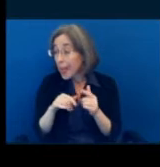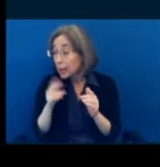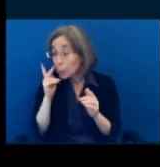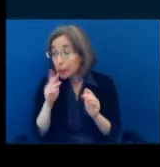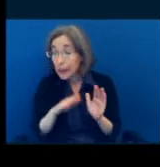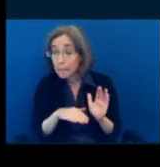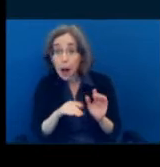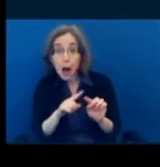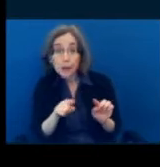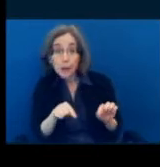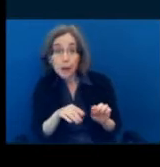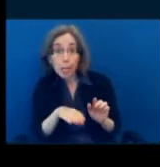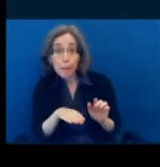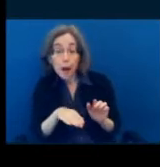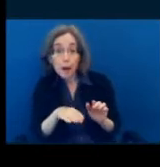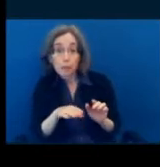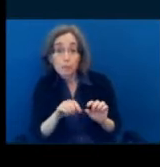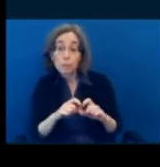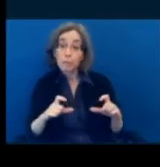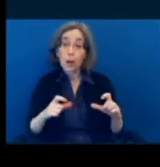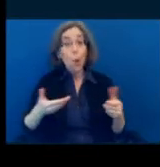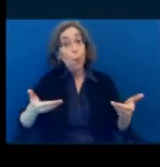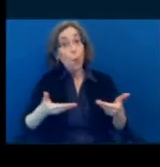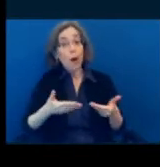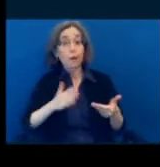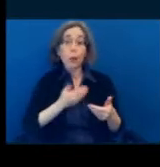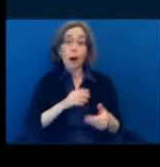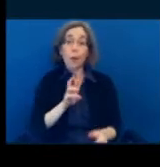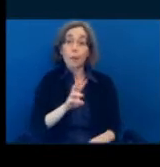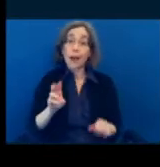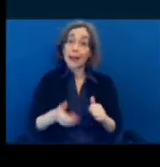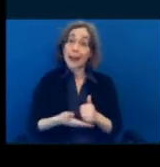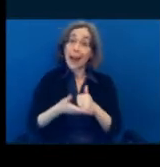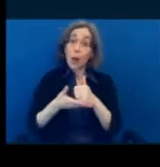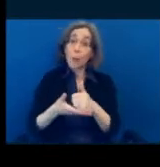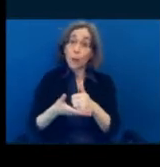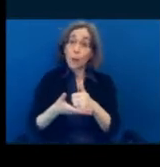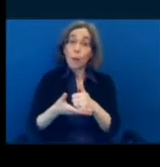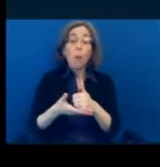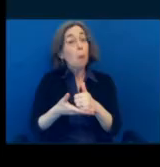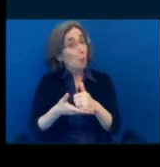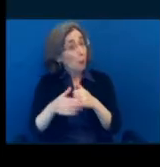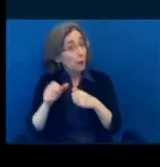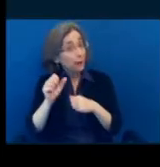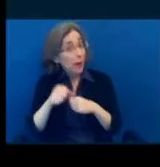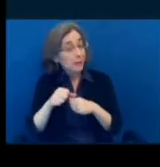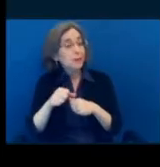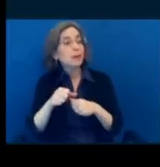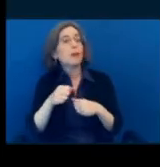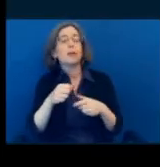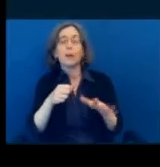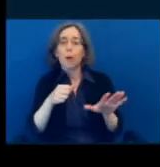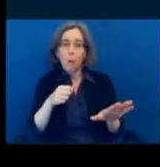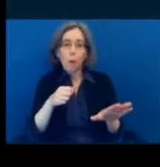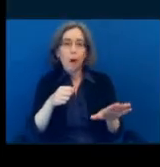COULD HELP ME. WELL THEY COULD, I SPARE YOU THE EXTENSIVE CONVERSATION THAT MADE ITS WAY ALL THE WAY TO